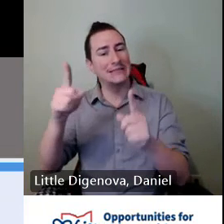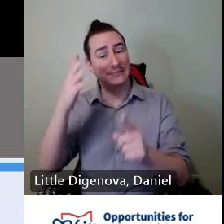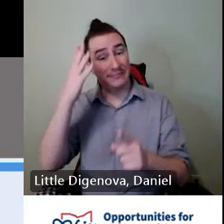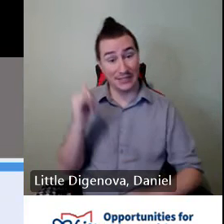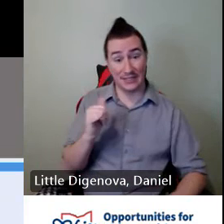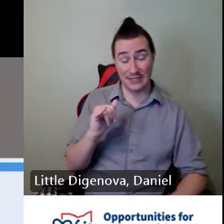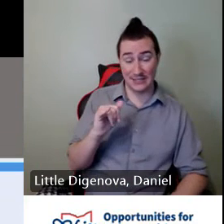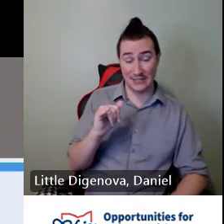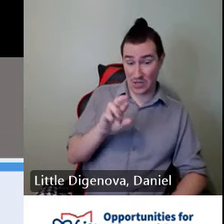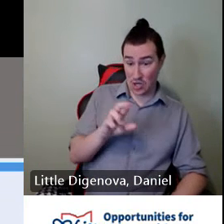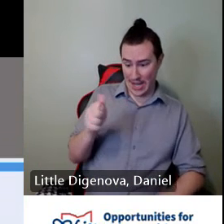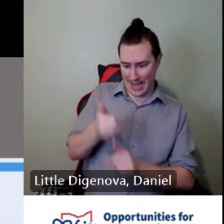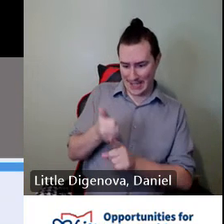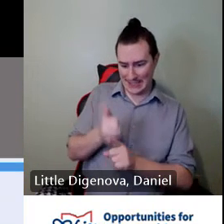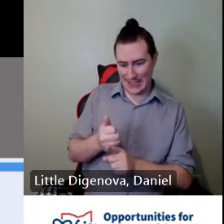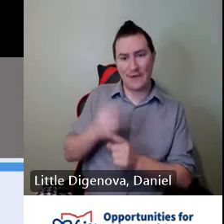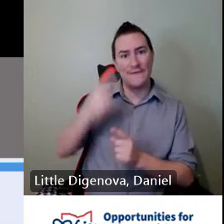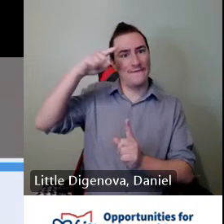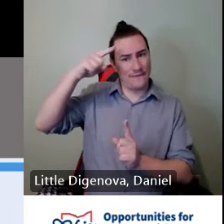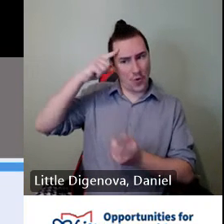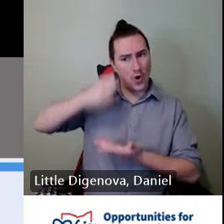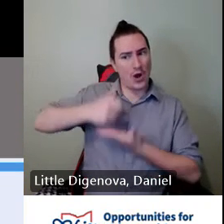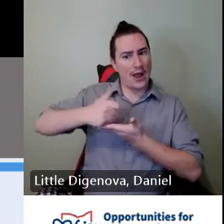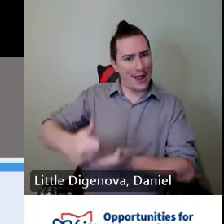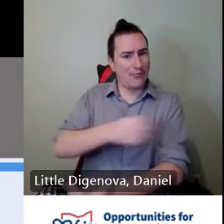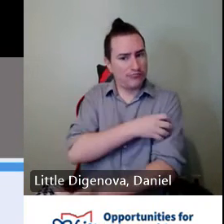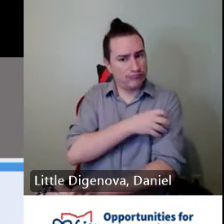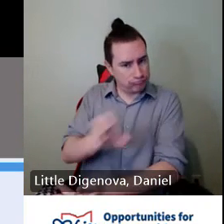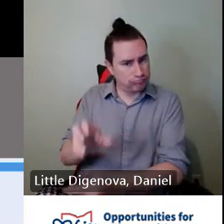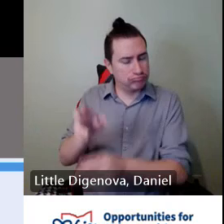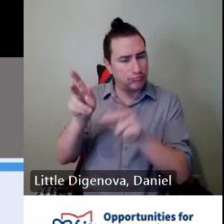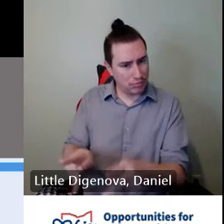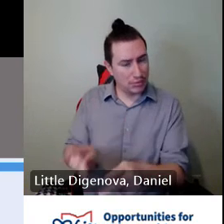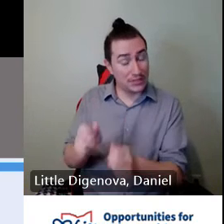enable an employee with a disability to perform the jobs essential functions effectively.